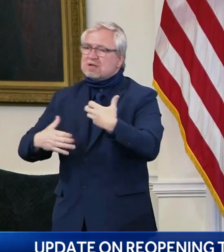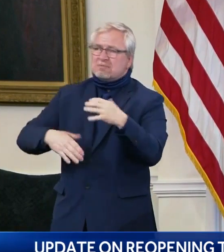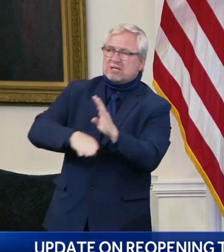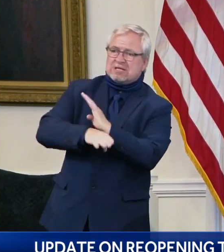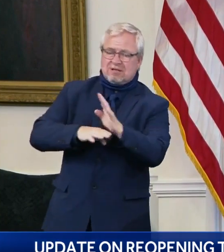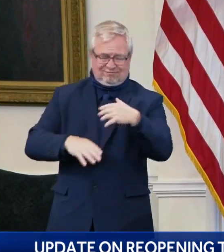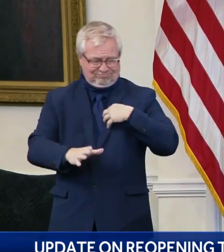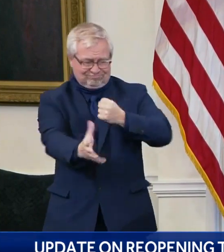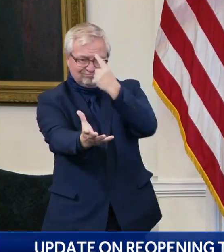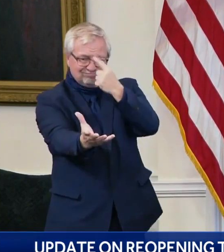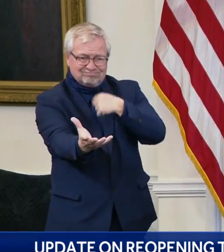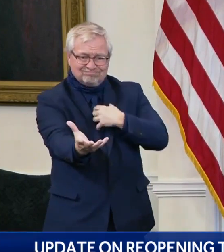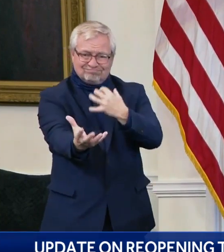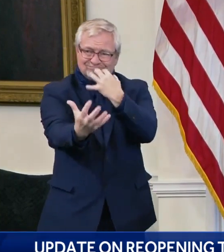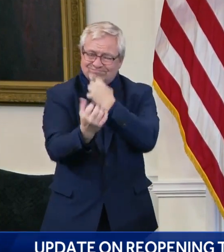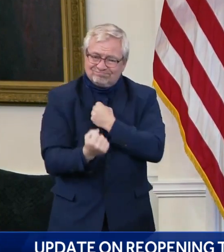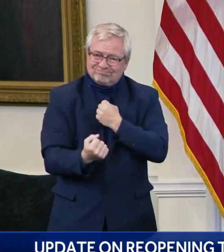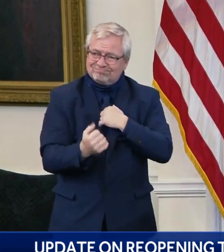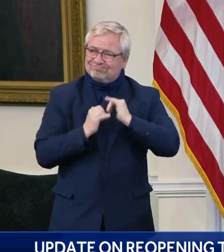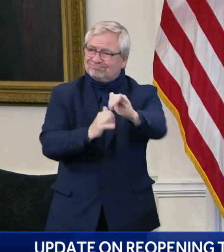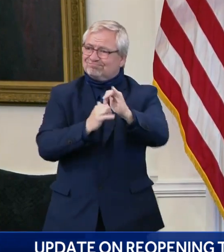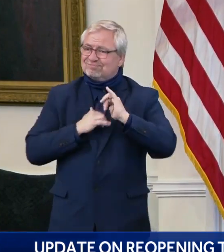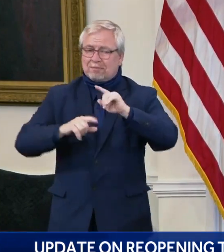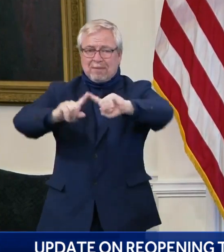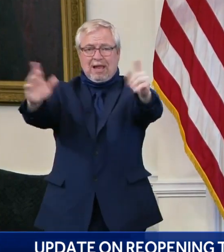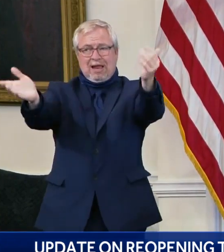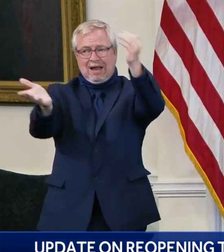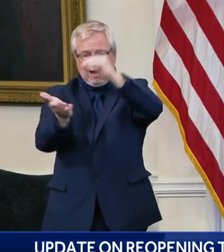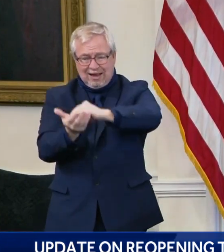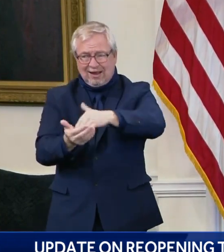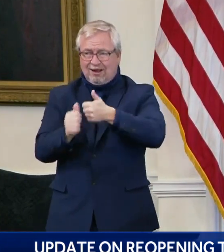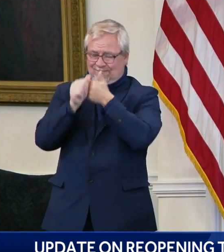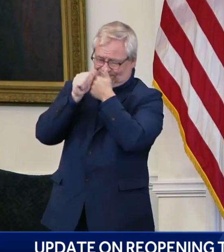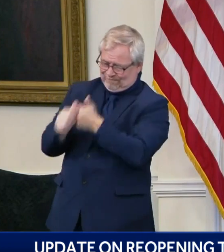I UNDERSTAND THAT THEY WANT TO REOPEN AND PEOPLE NEED TO GET BACK TO WORK.